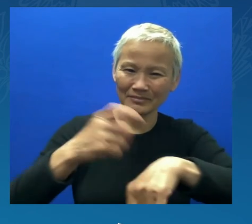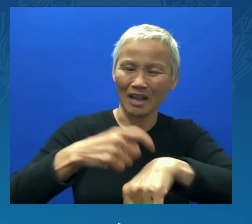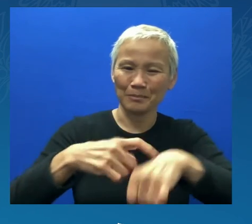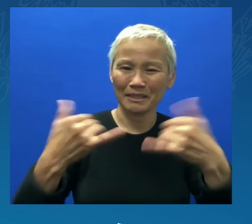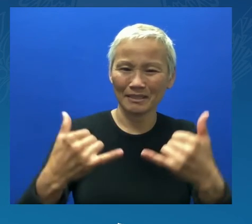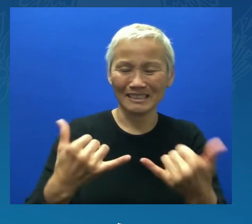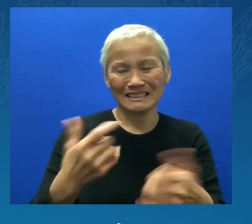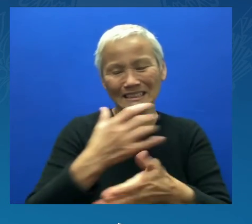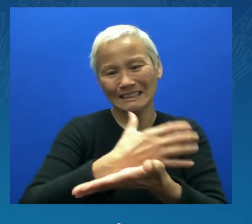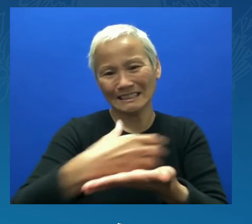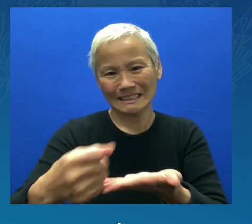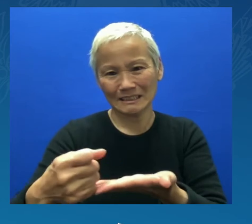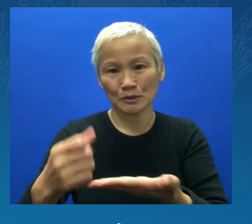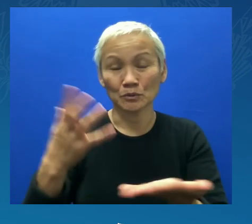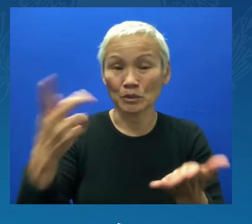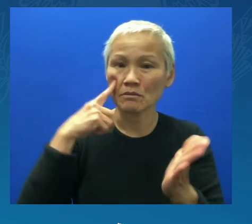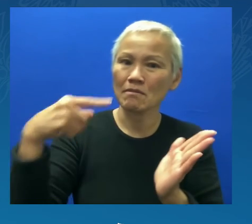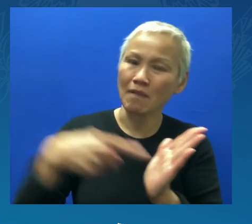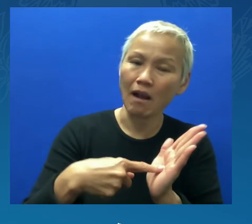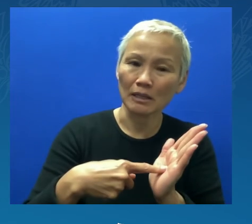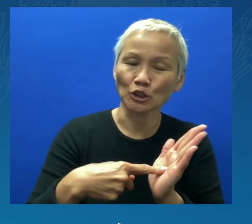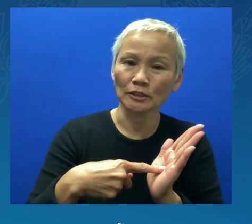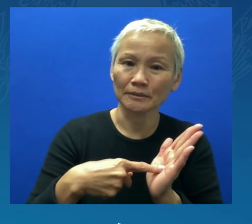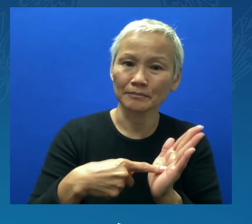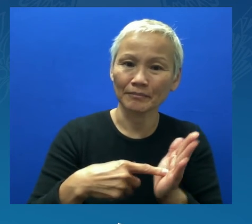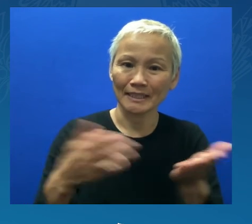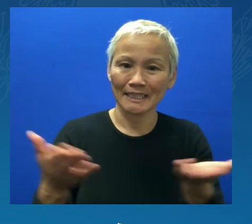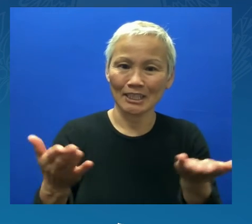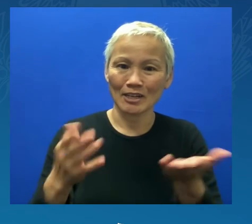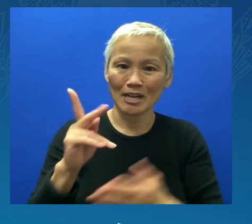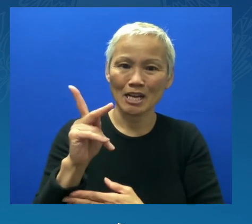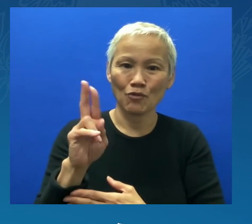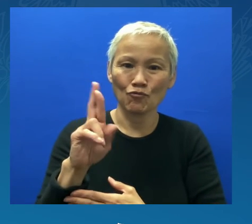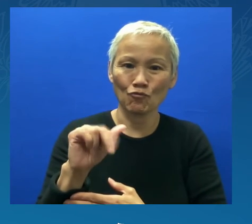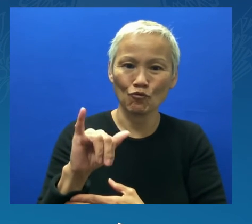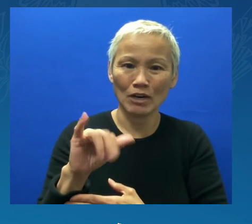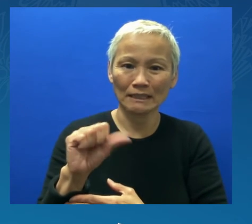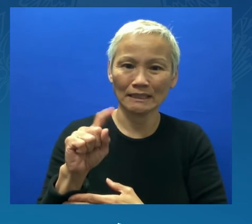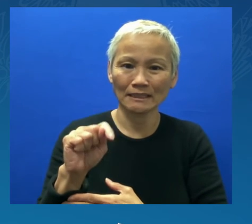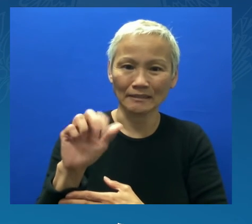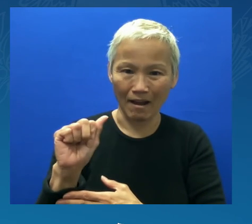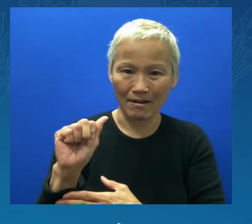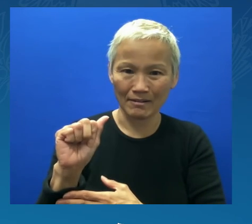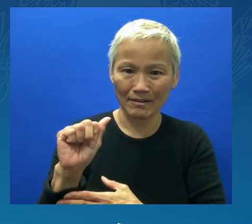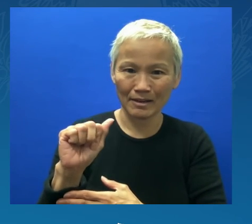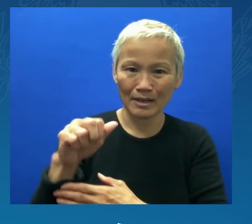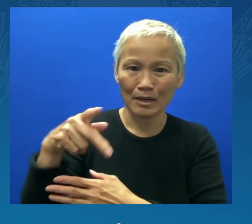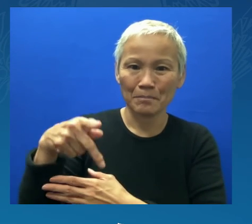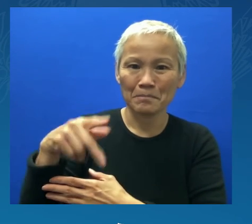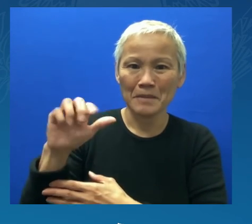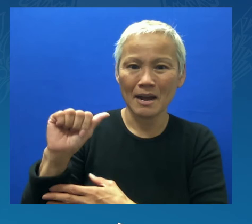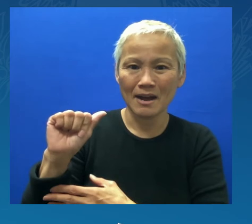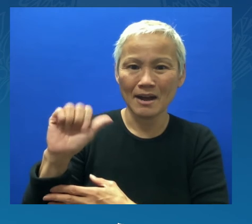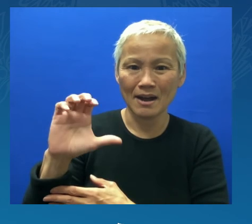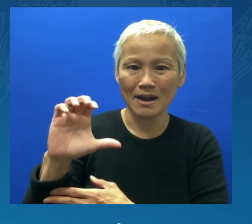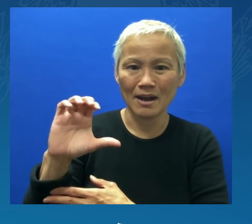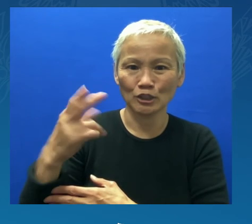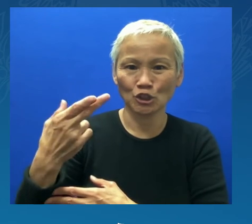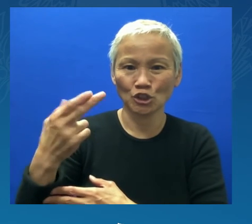she's here in the audience -- Krystah Pacheco -- who's the Vice President of the Associated Students